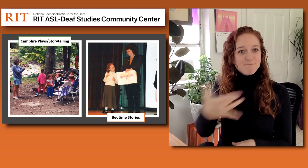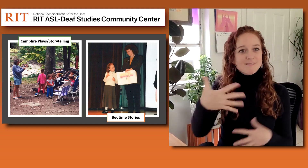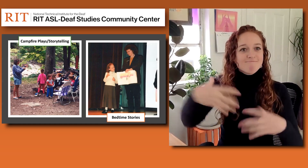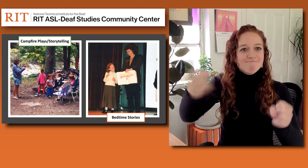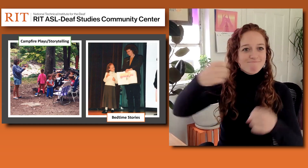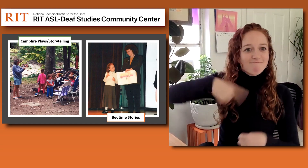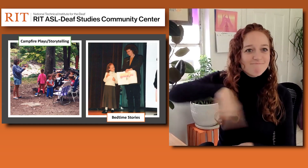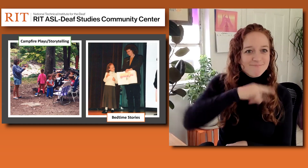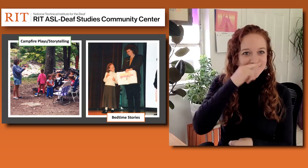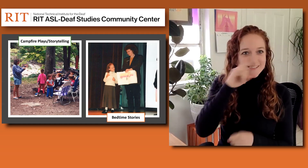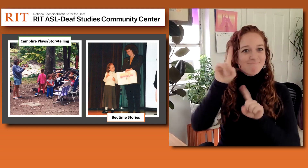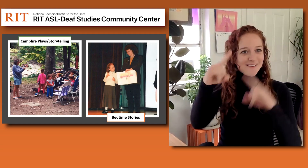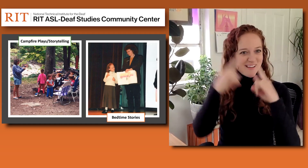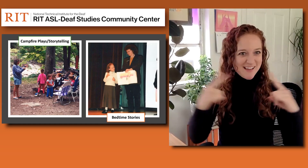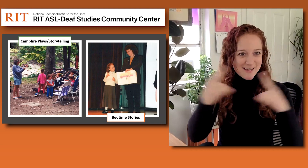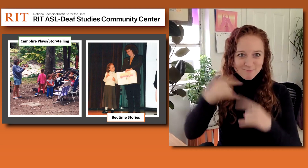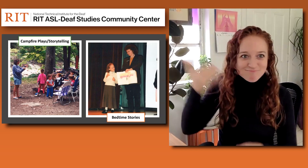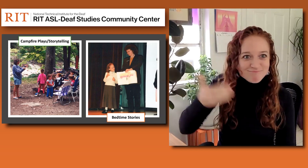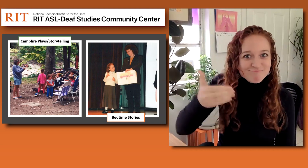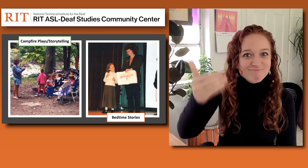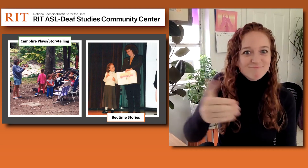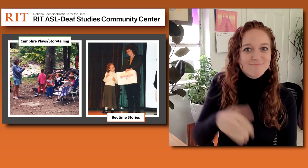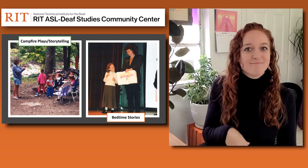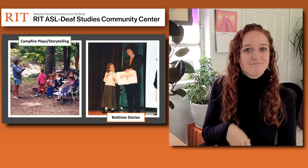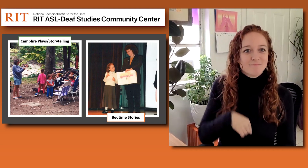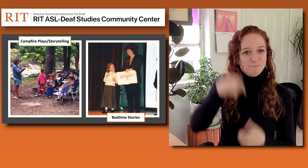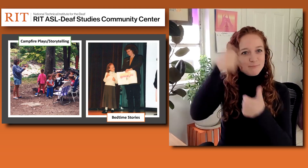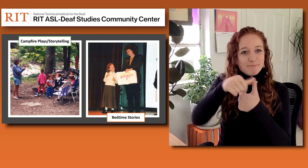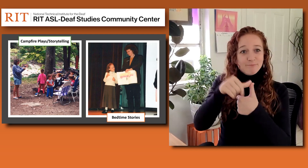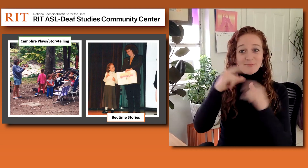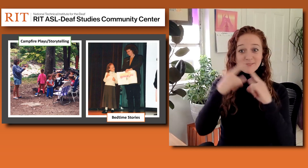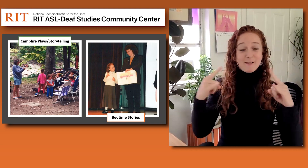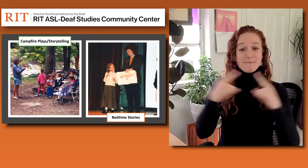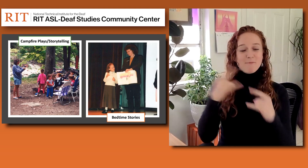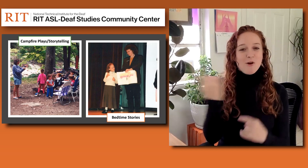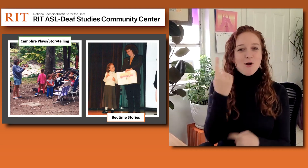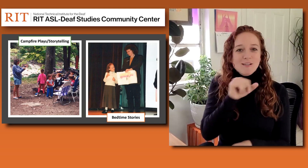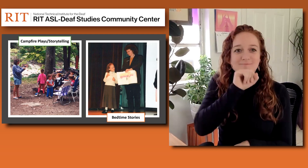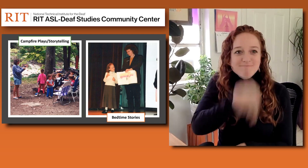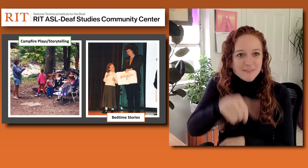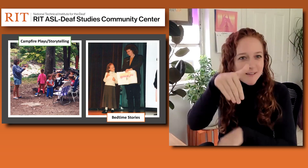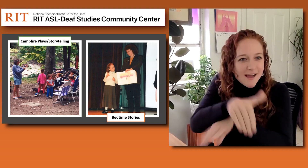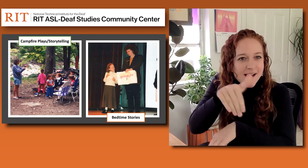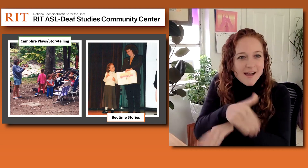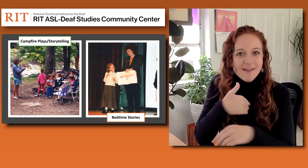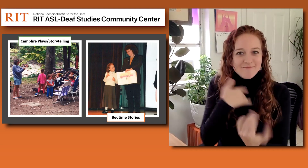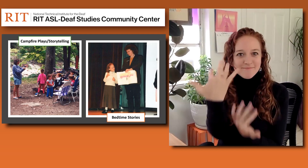My mom typically took us kids camping very often, and I do remember, in camping,